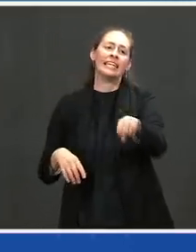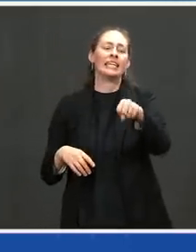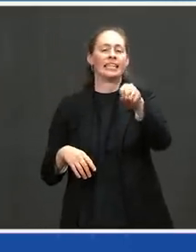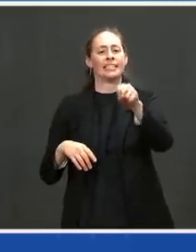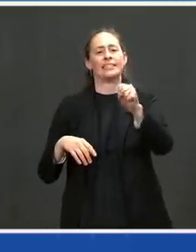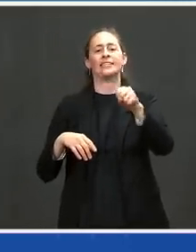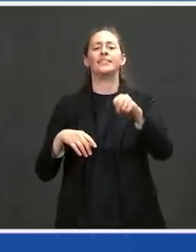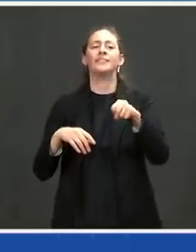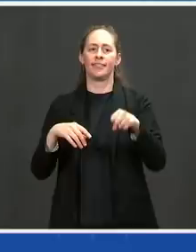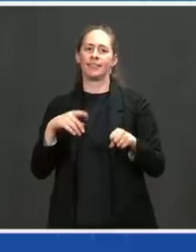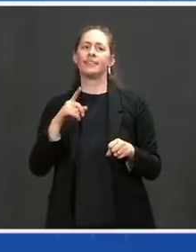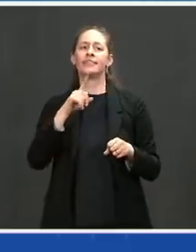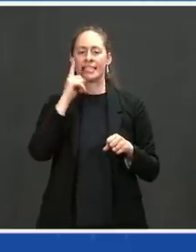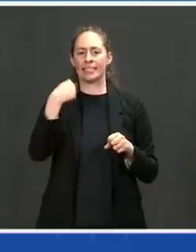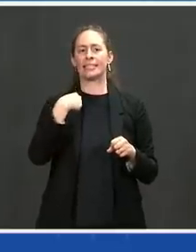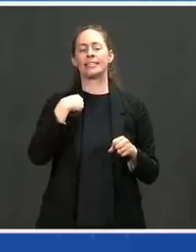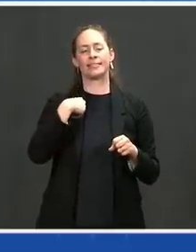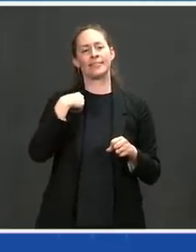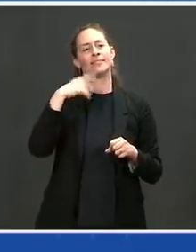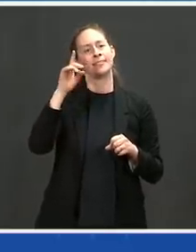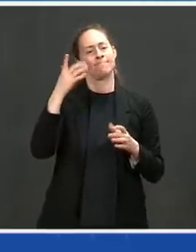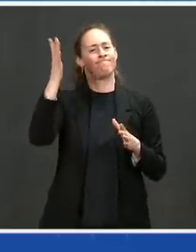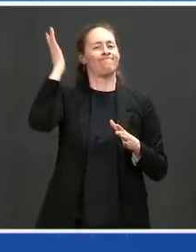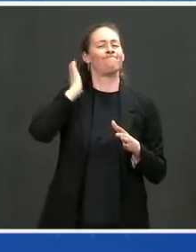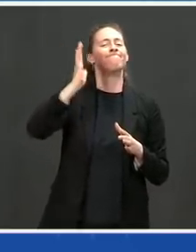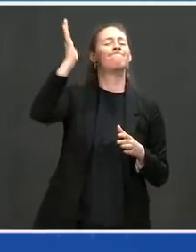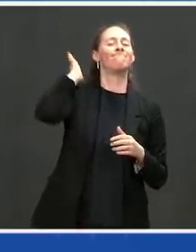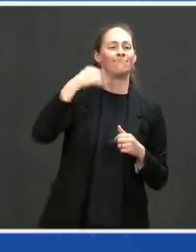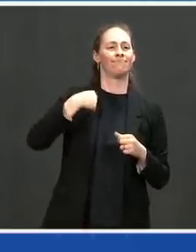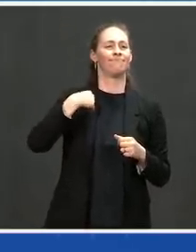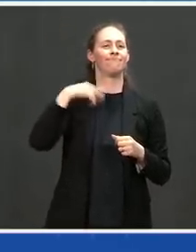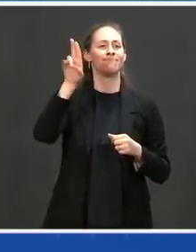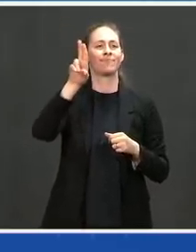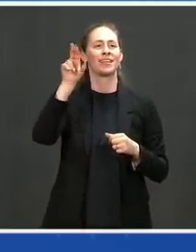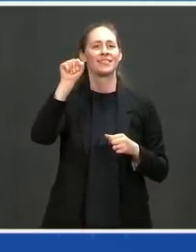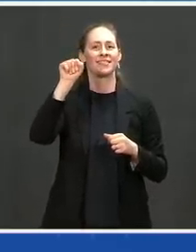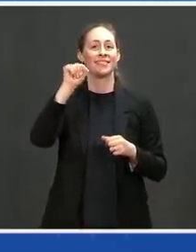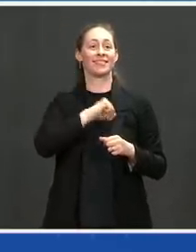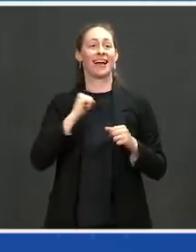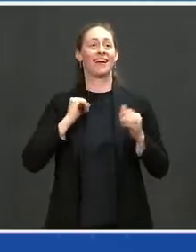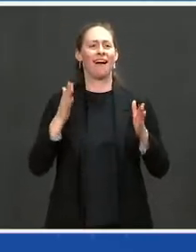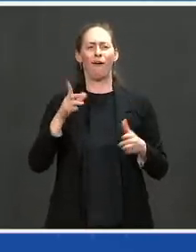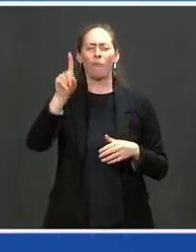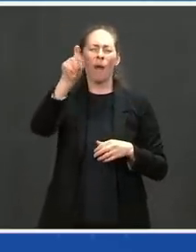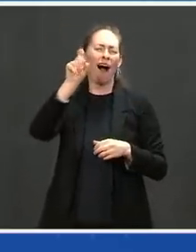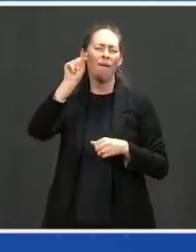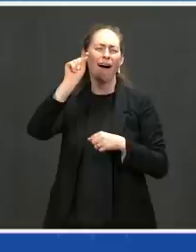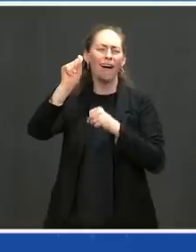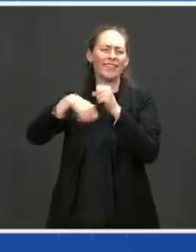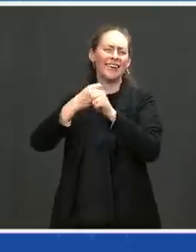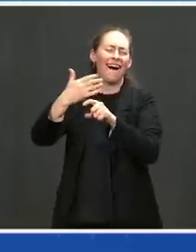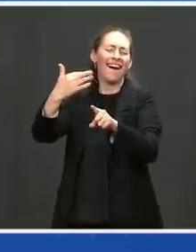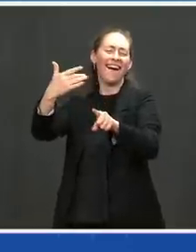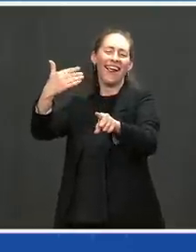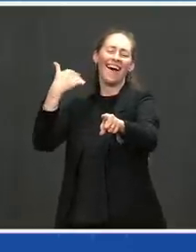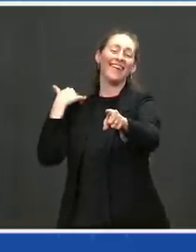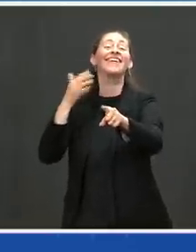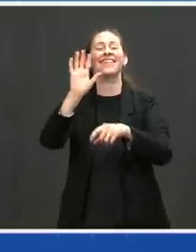120 years ago. And that is that -- it used to be required for the filibuster -- and I had a card on this;